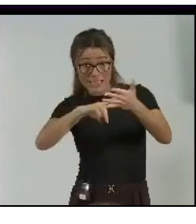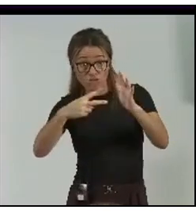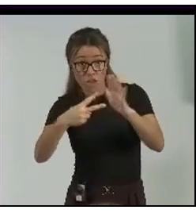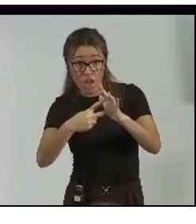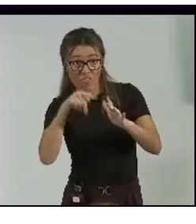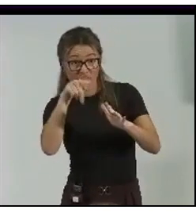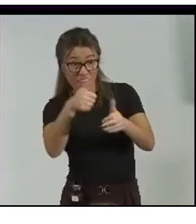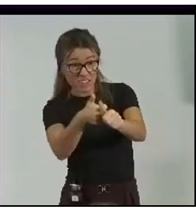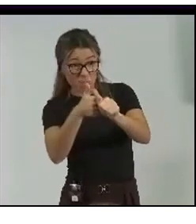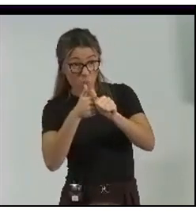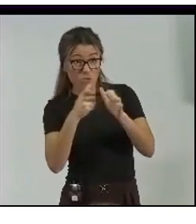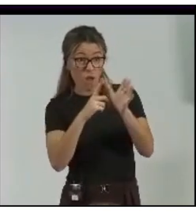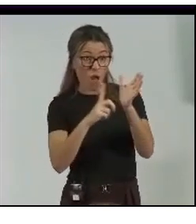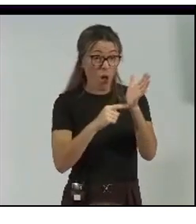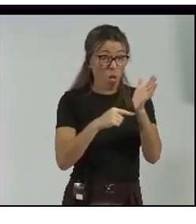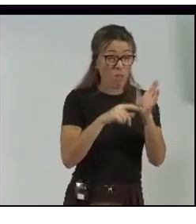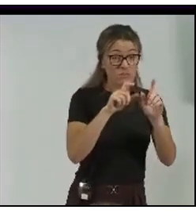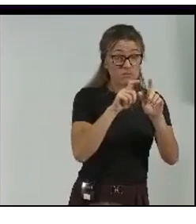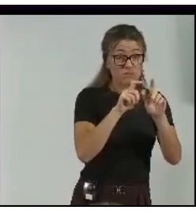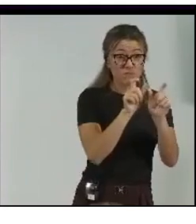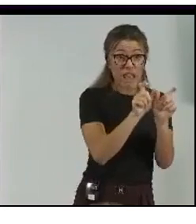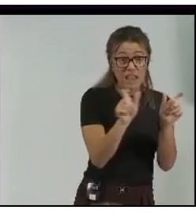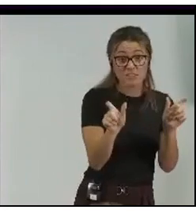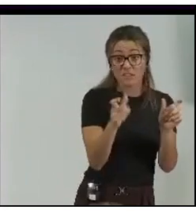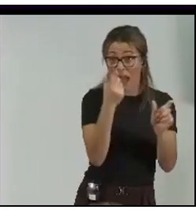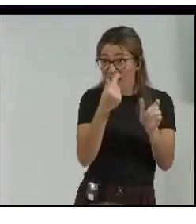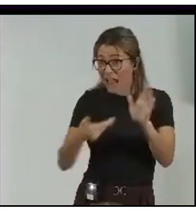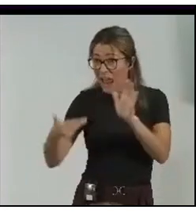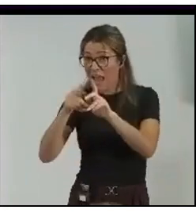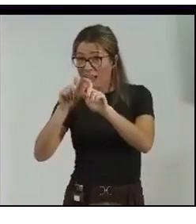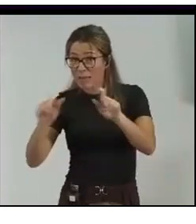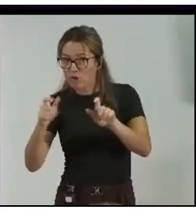Is it enabling you to add captions and publish that way or is that the blocker right there?